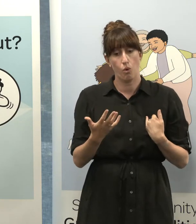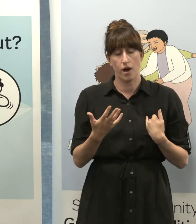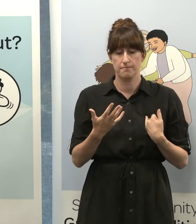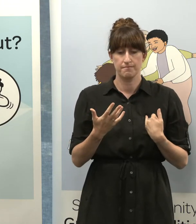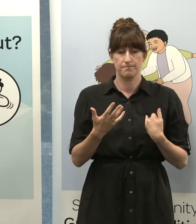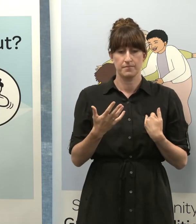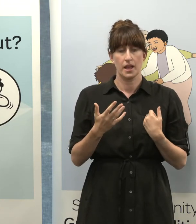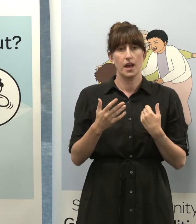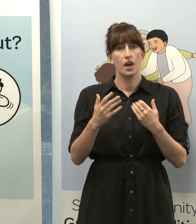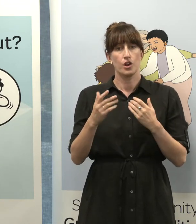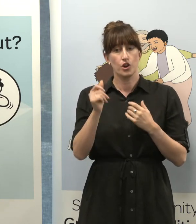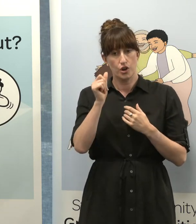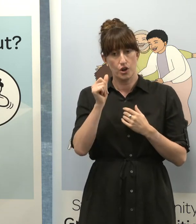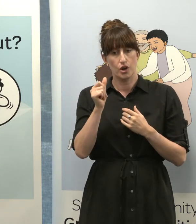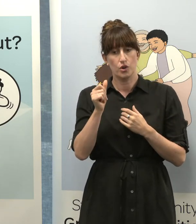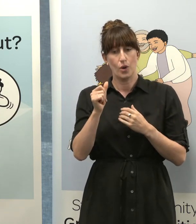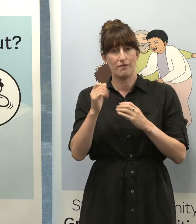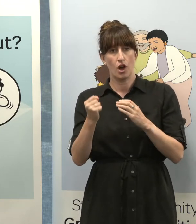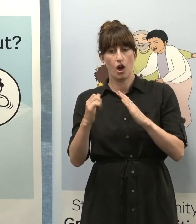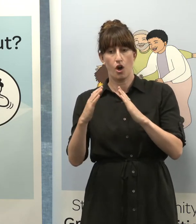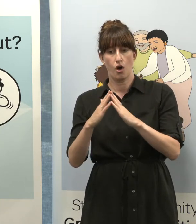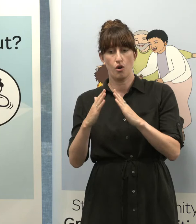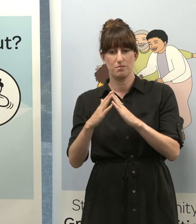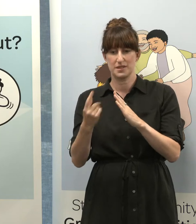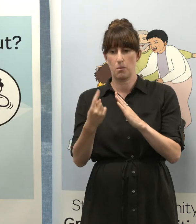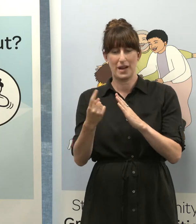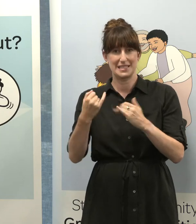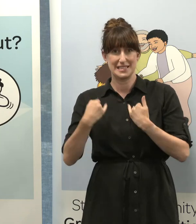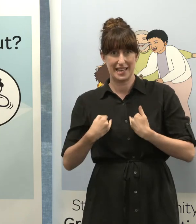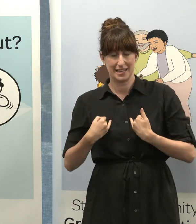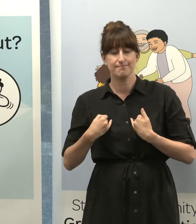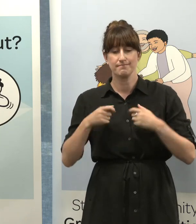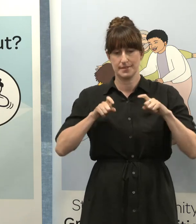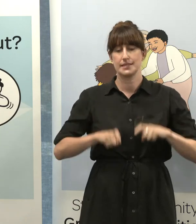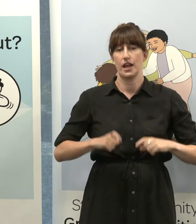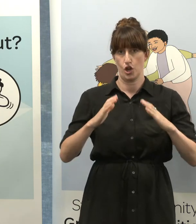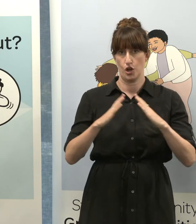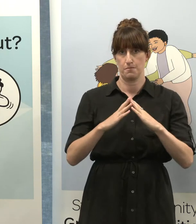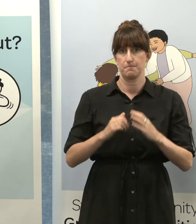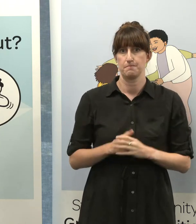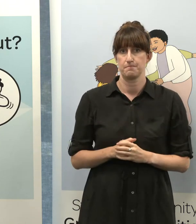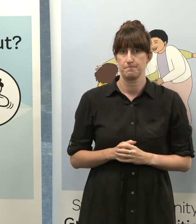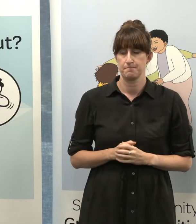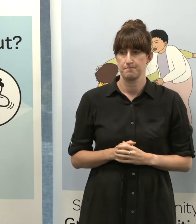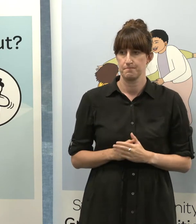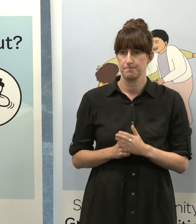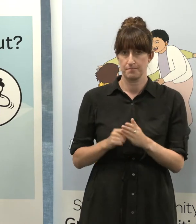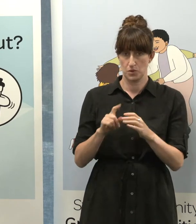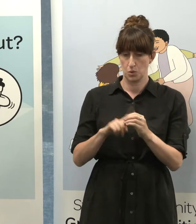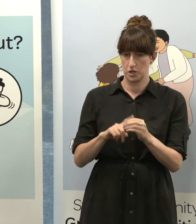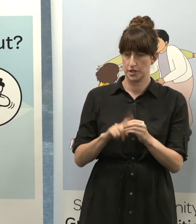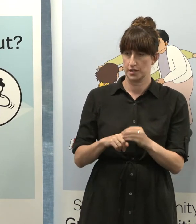and please if you are unwell or few are meant to be isolating as a contact of a case, do stay-at-home.